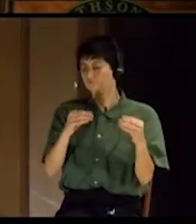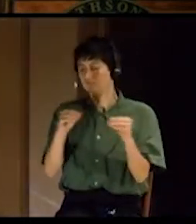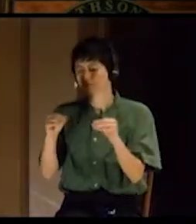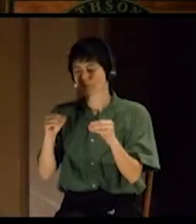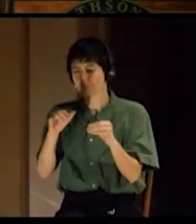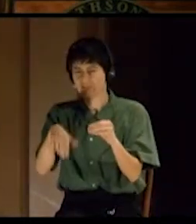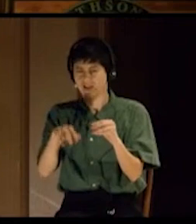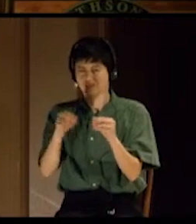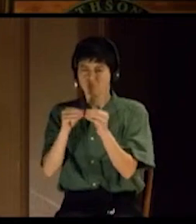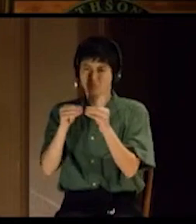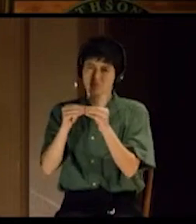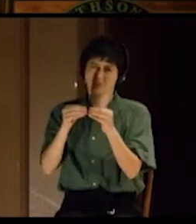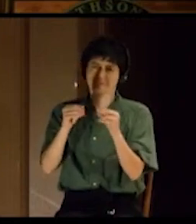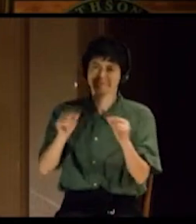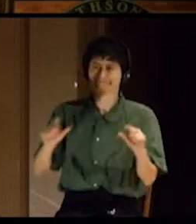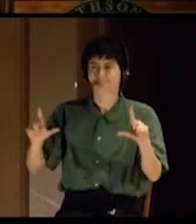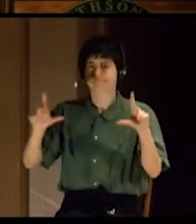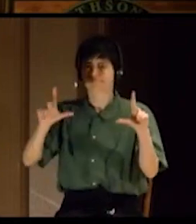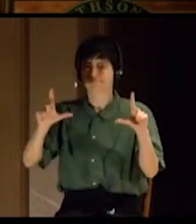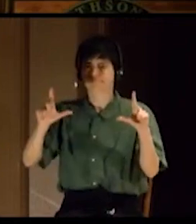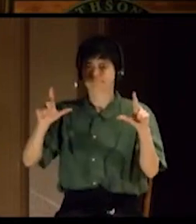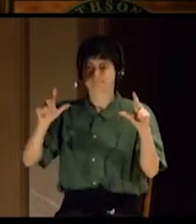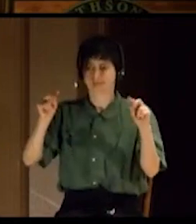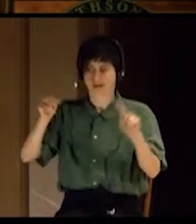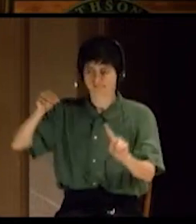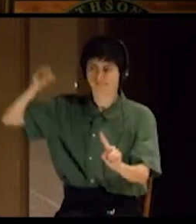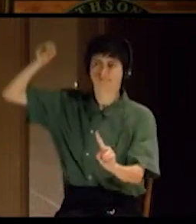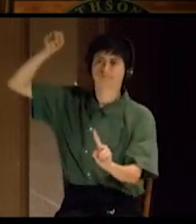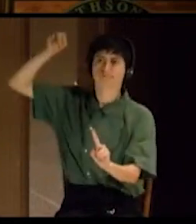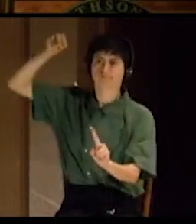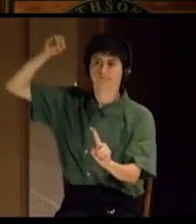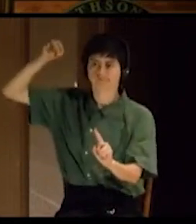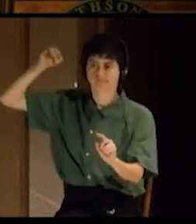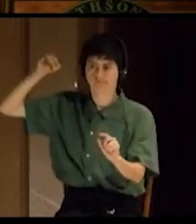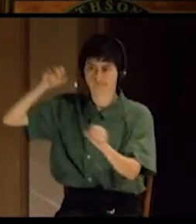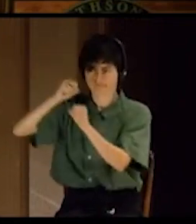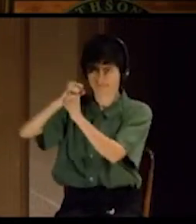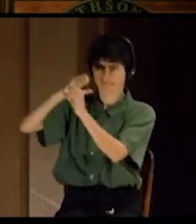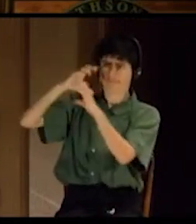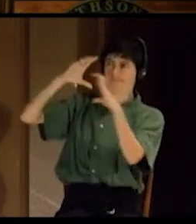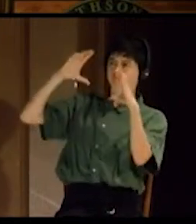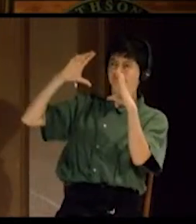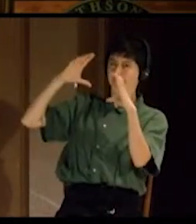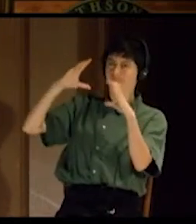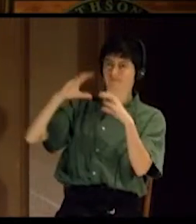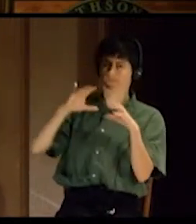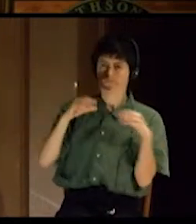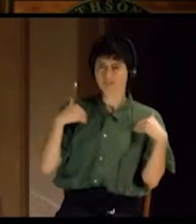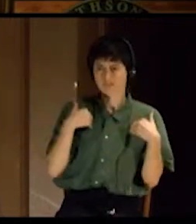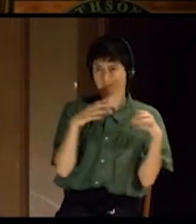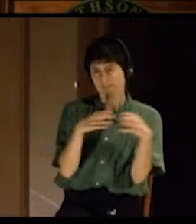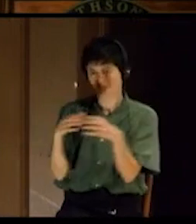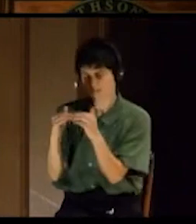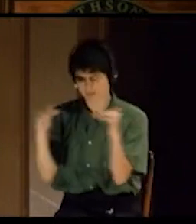I'm really interested in how do species persist. What allows them to handle biotic change, abiotic change